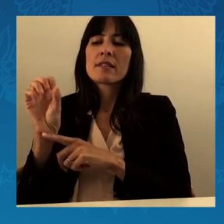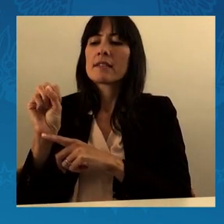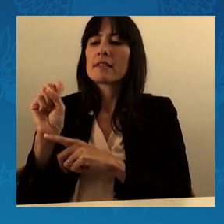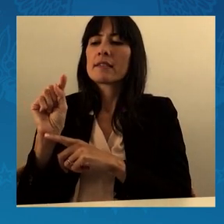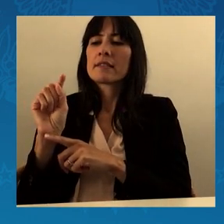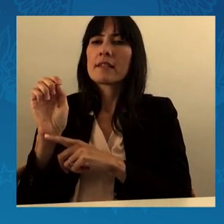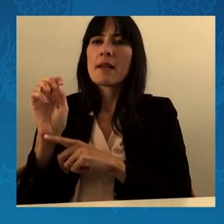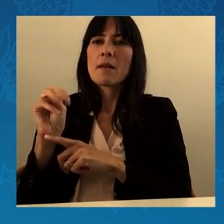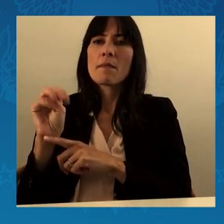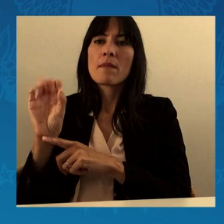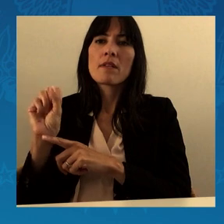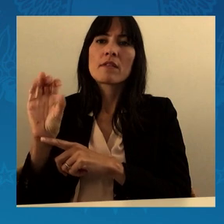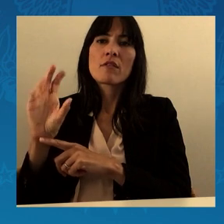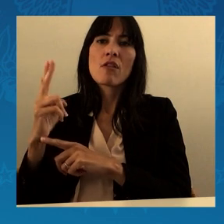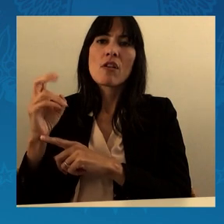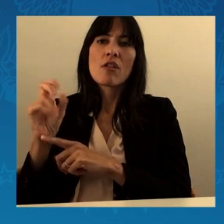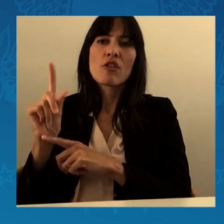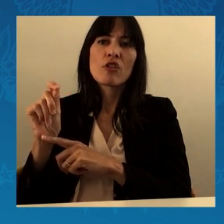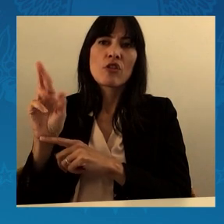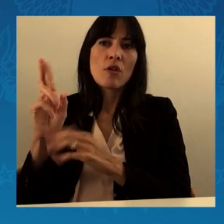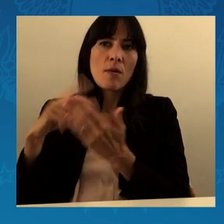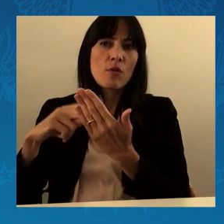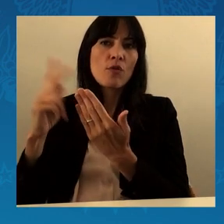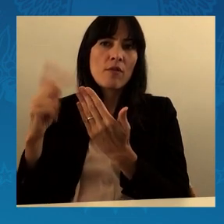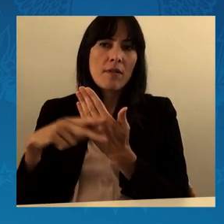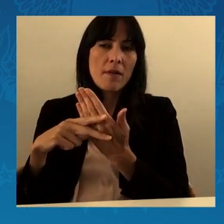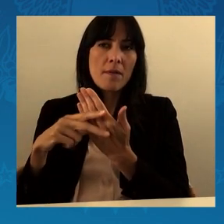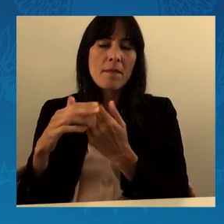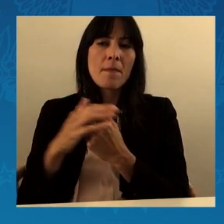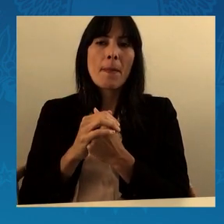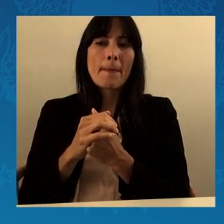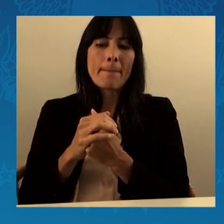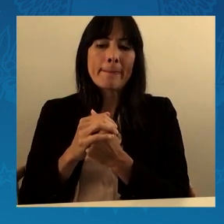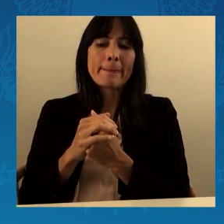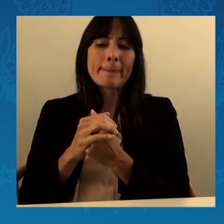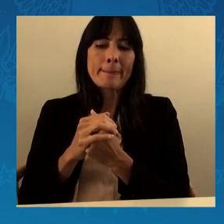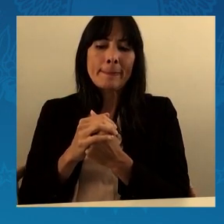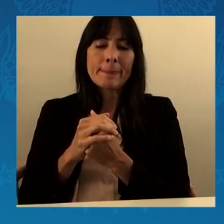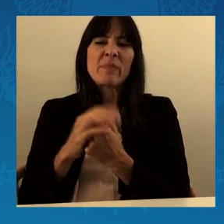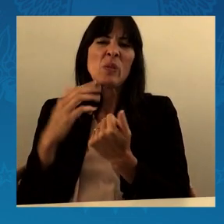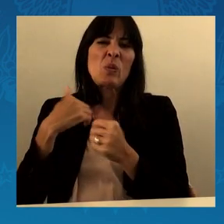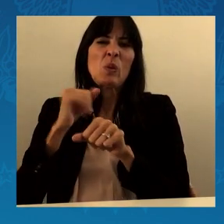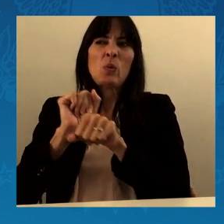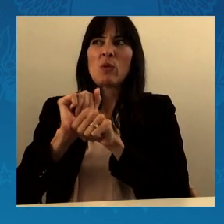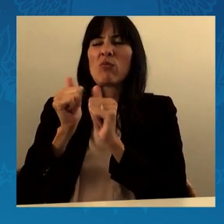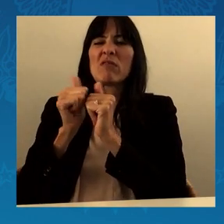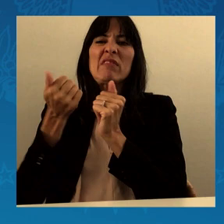and it is my doctorate in DOD and basically it entails